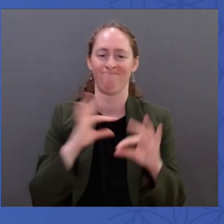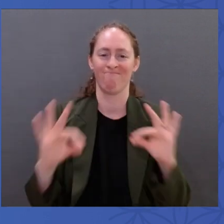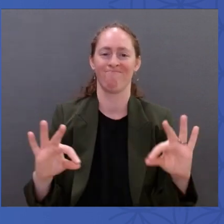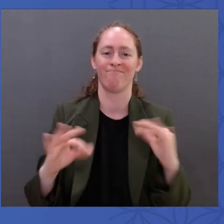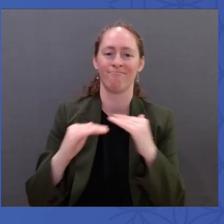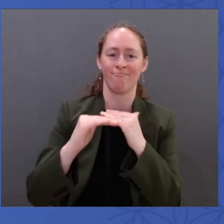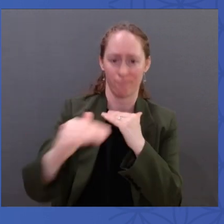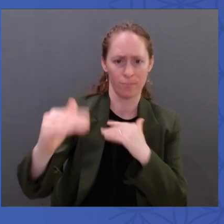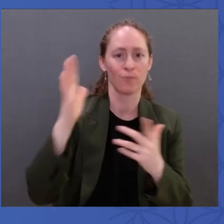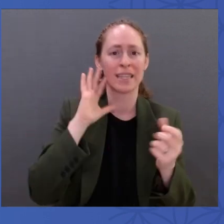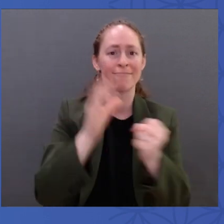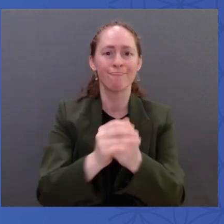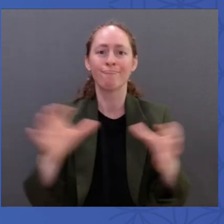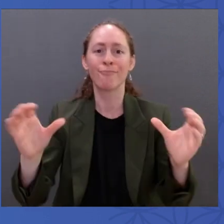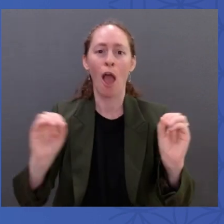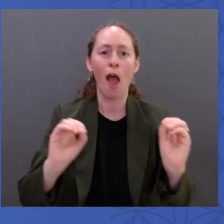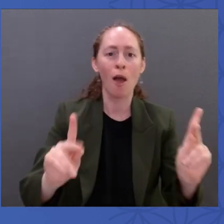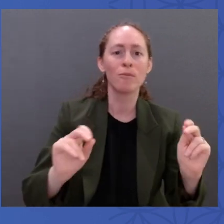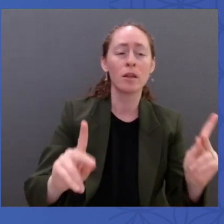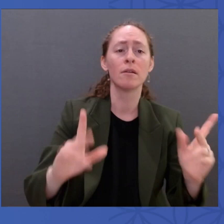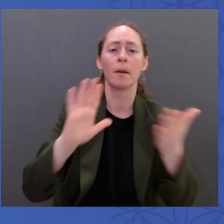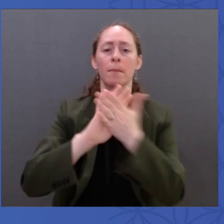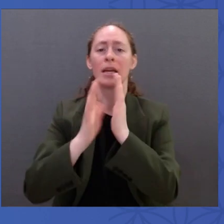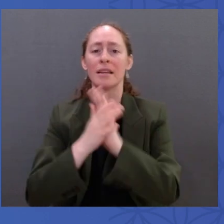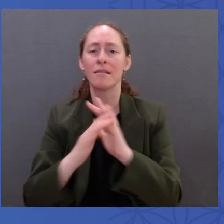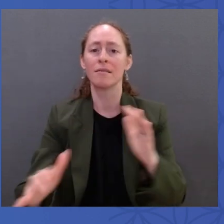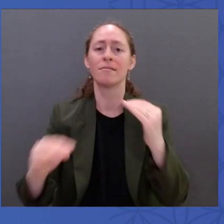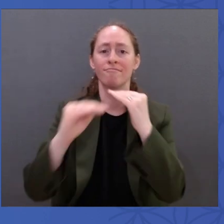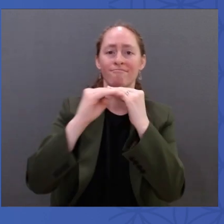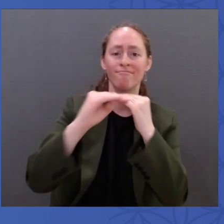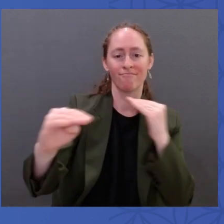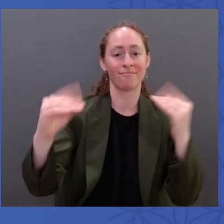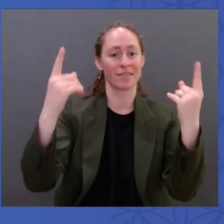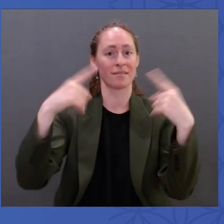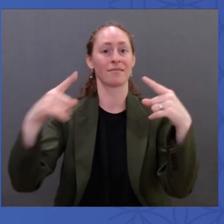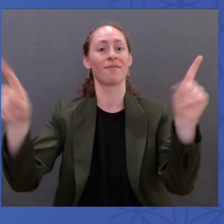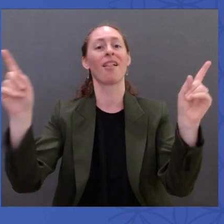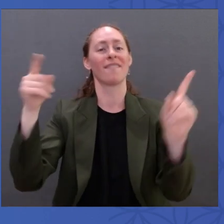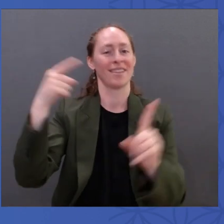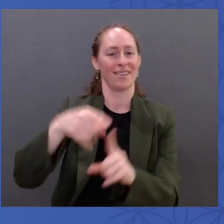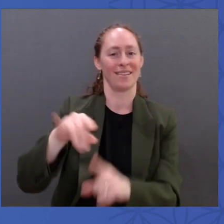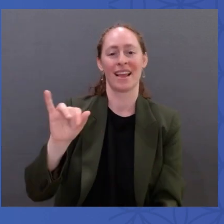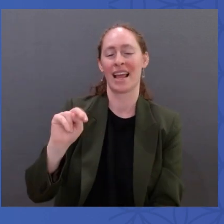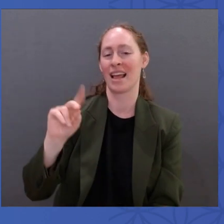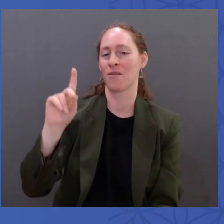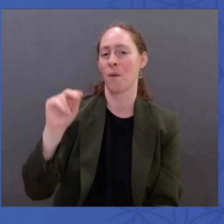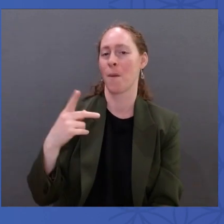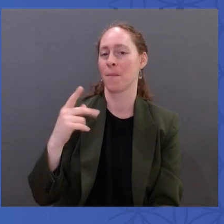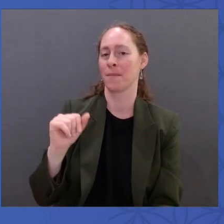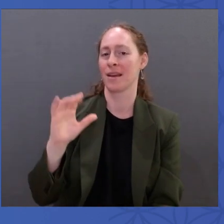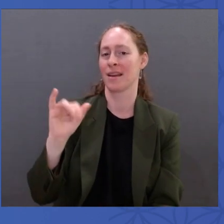in the Indo-Pacific region. Thank you very much. Secretary Blinken: Thank you very much, Mr. Prime Minister. It's a pleasure now to call